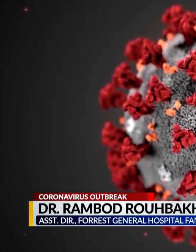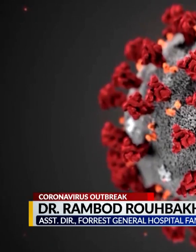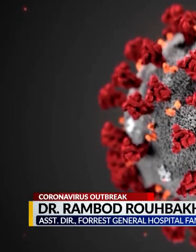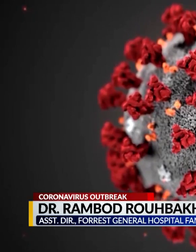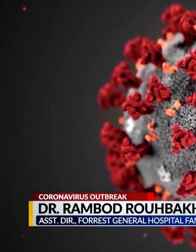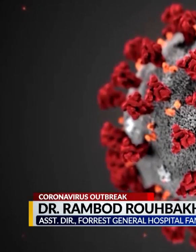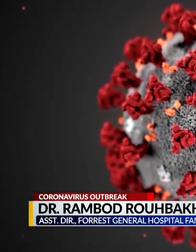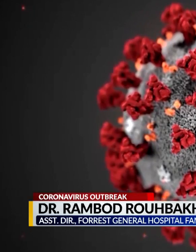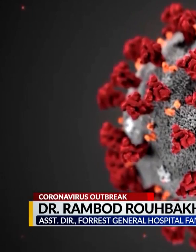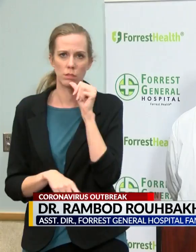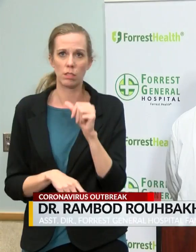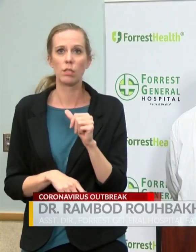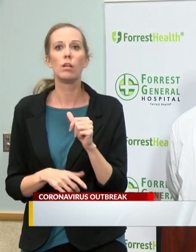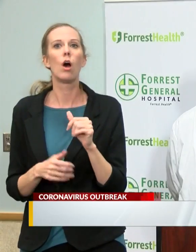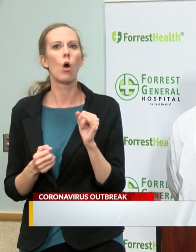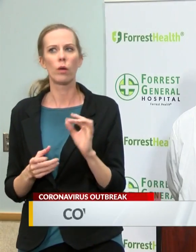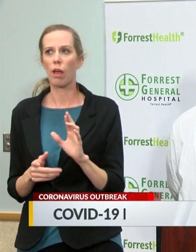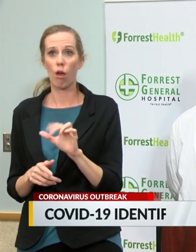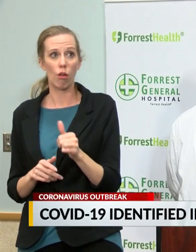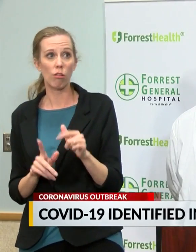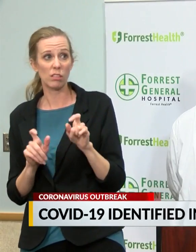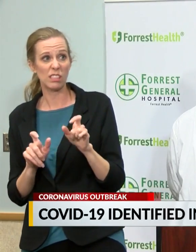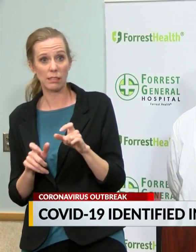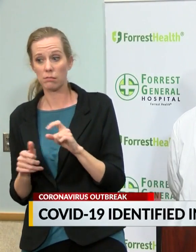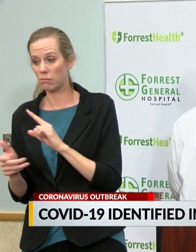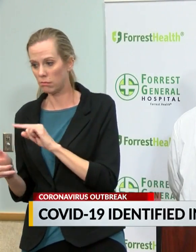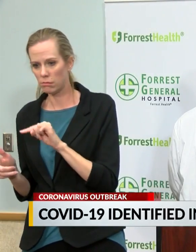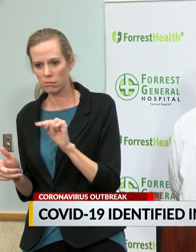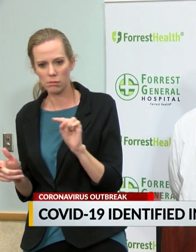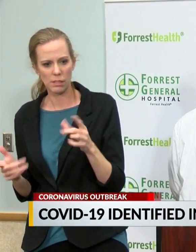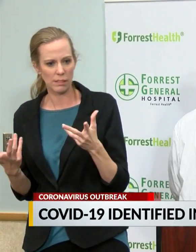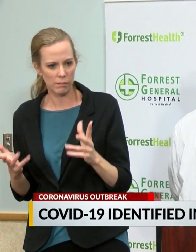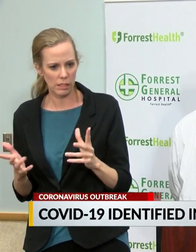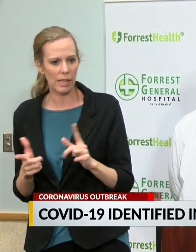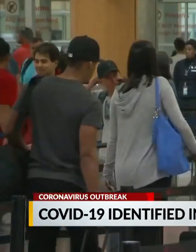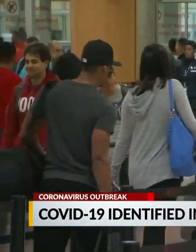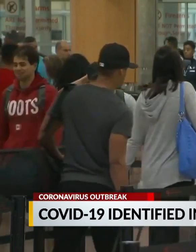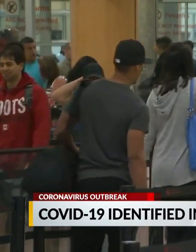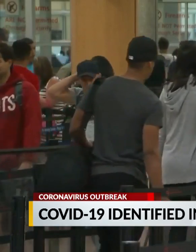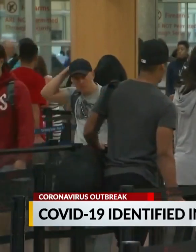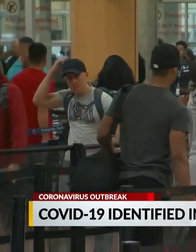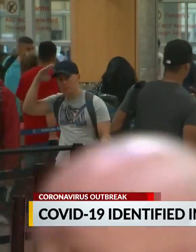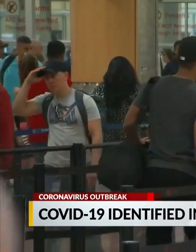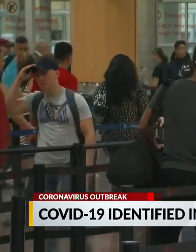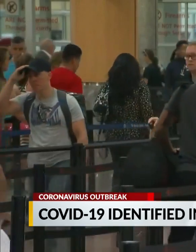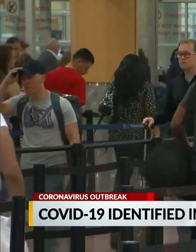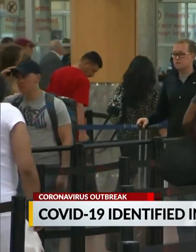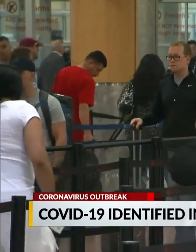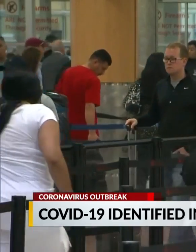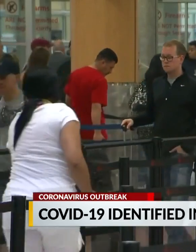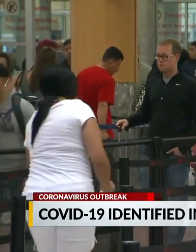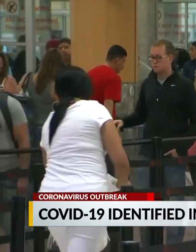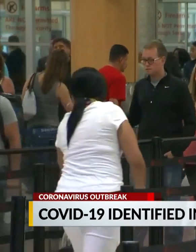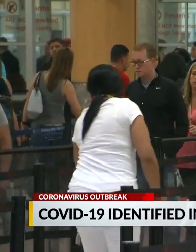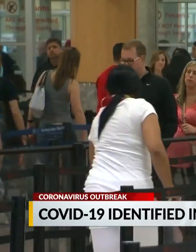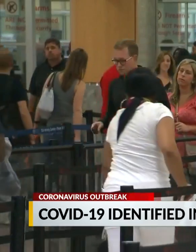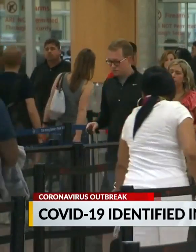HOSPITAL FAMILY MEDICINE RESIDENCY PROGRAM. "So yesterday we received confirmation from the State Department of Health that a Forrest County resident tested positive for the Coronavirus." IT'S REACHED MISSISSIPPI. ACCORDING TO STATE HEALTH OFFICIALS, A